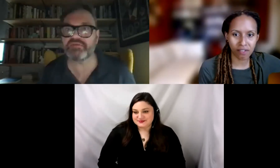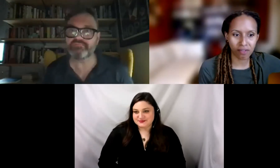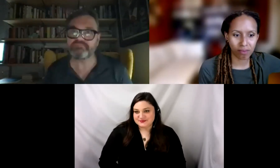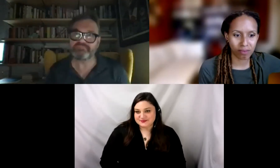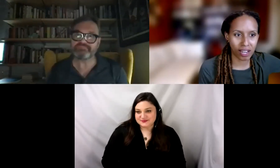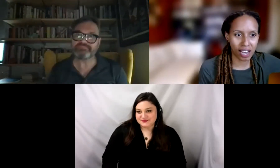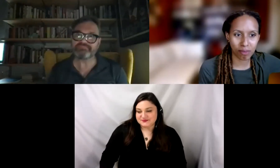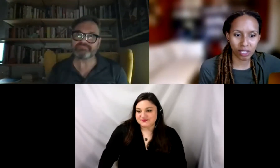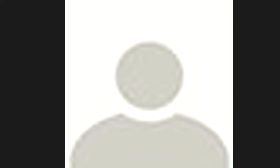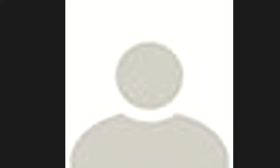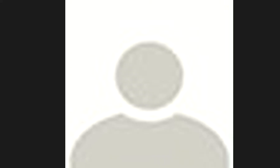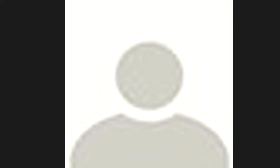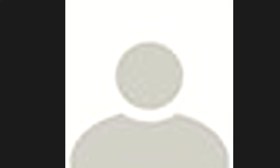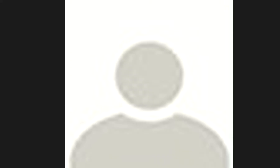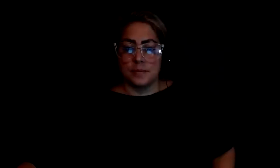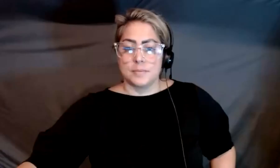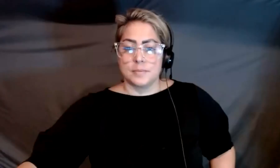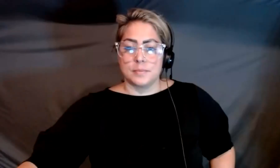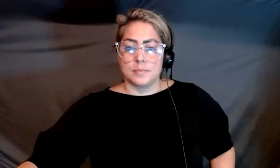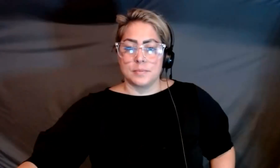? CANDACE: I believe so. One more just came in. Sophia